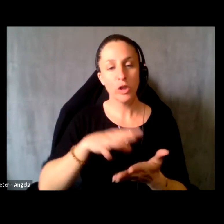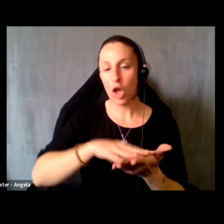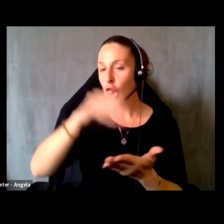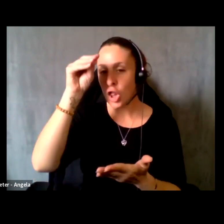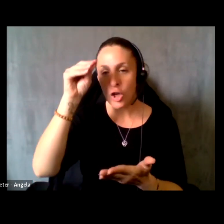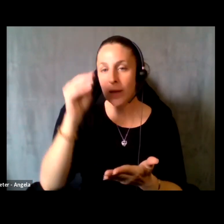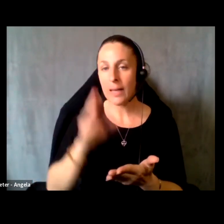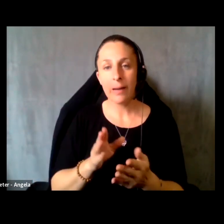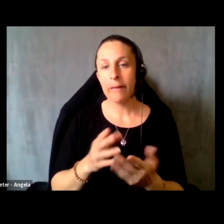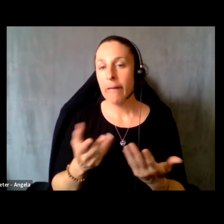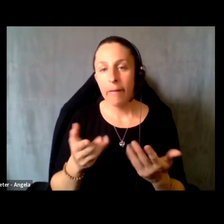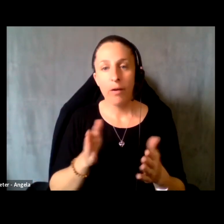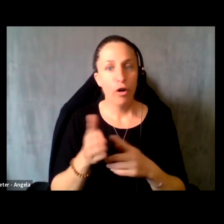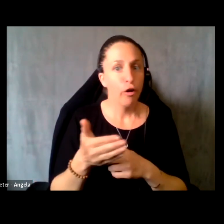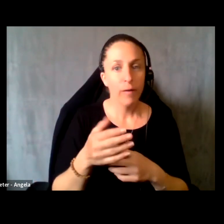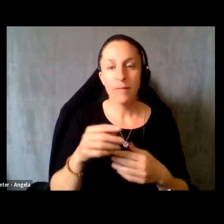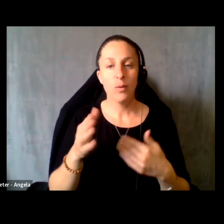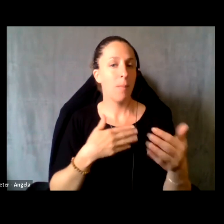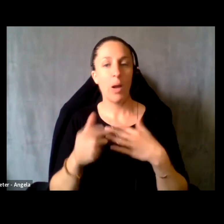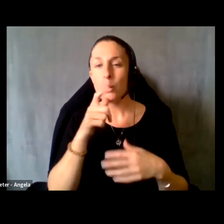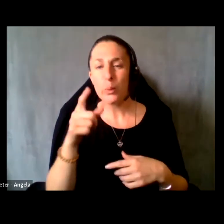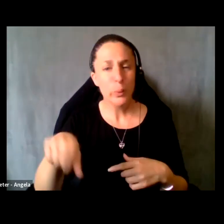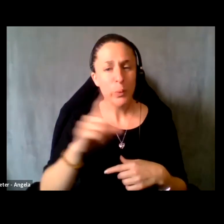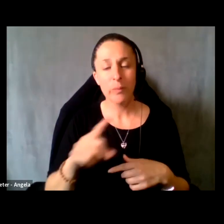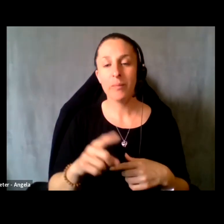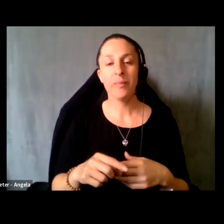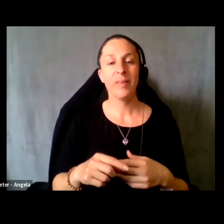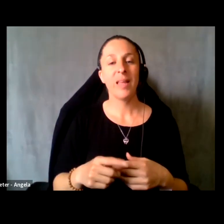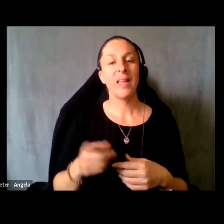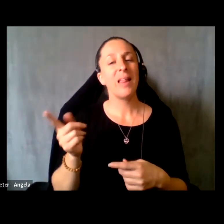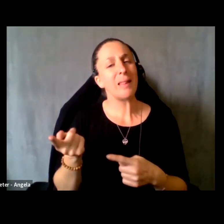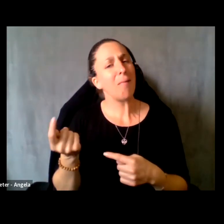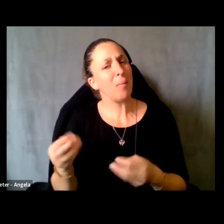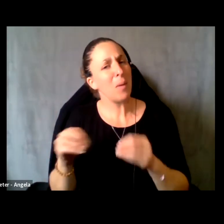who you are. But we they were…they were even a little more skeptical than than your